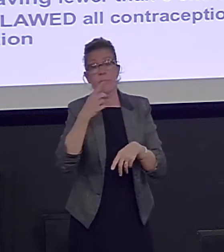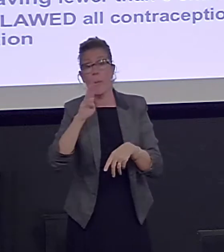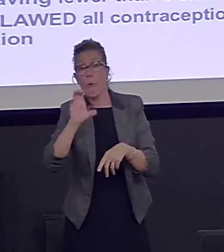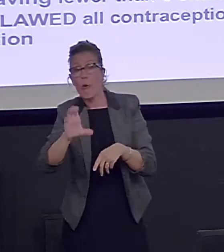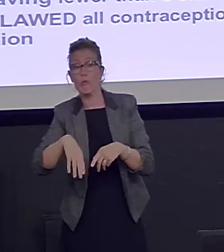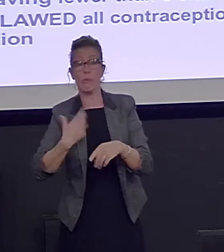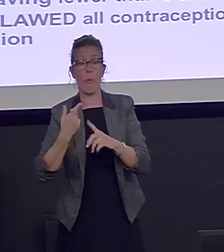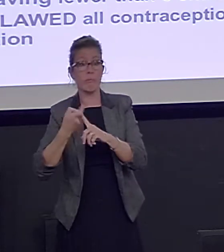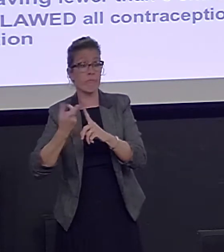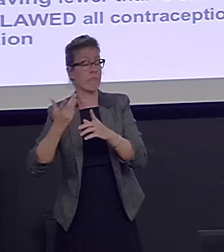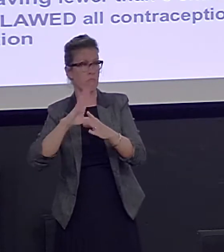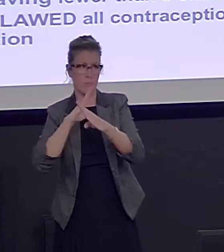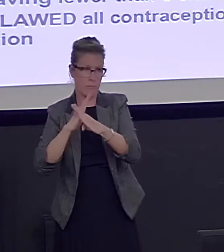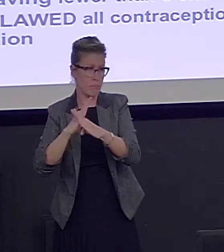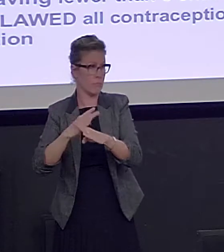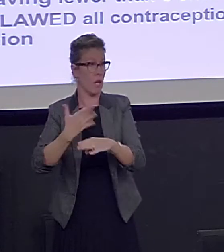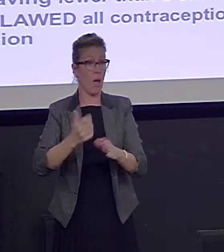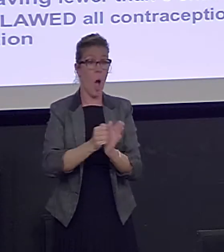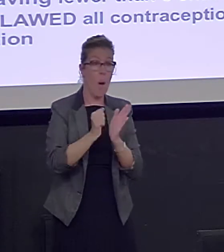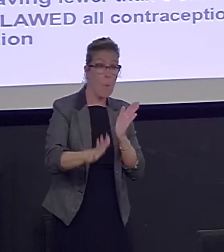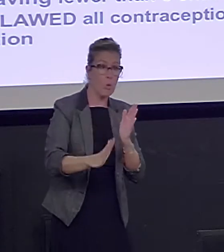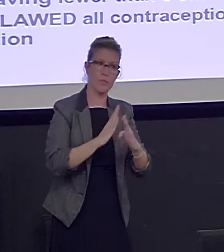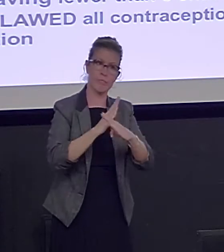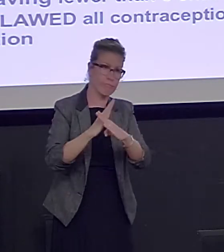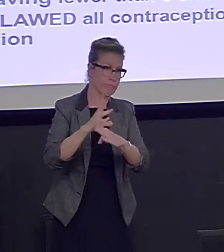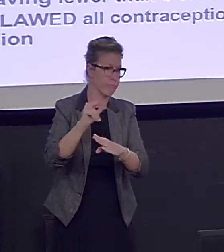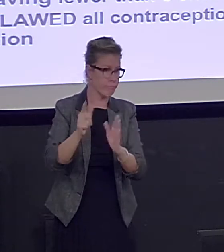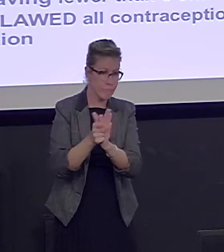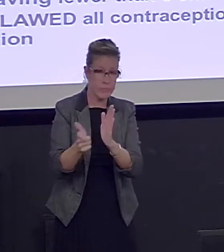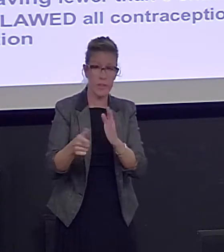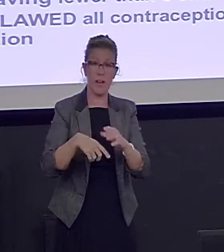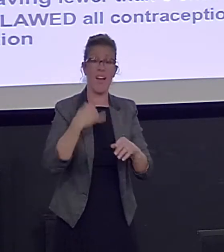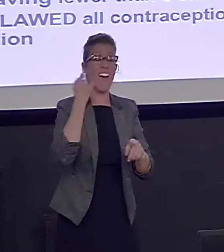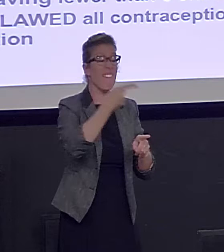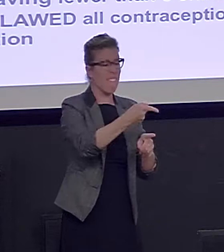to put a tax on families that did not have enough children